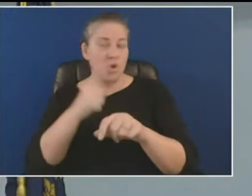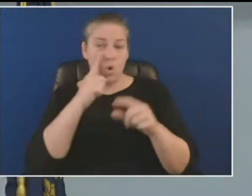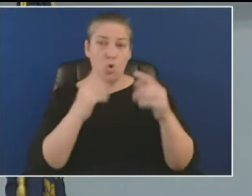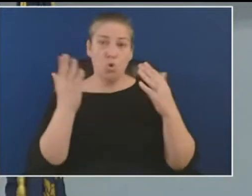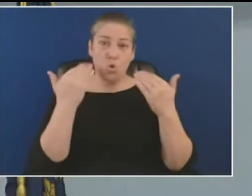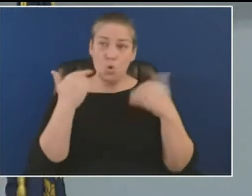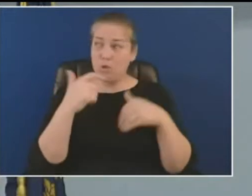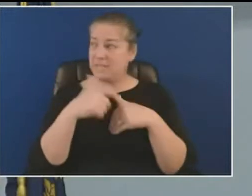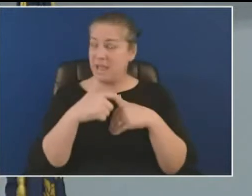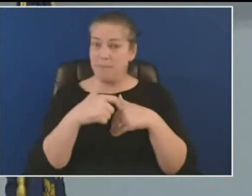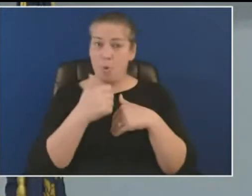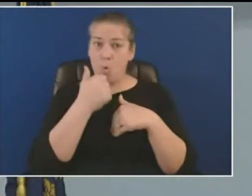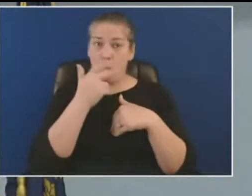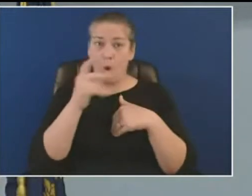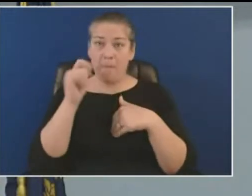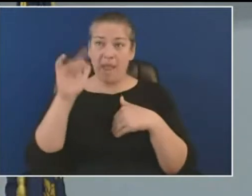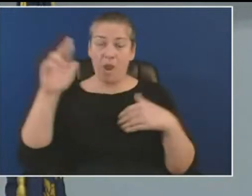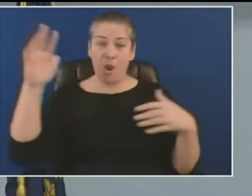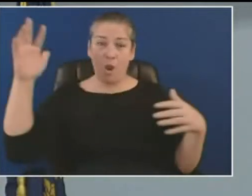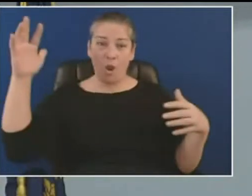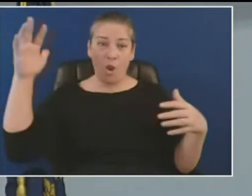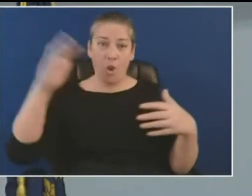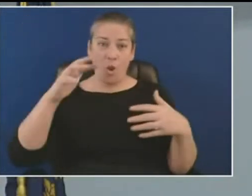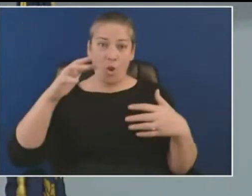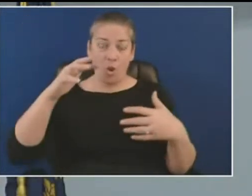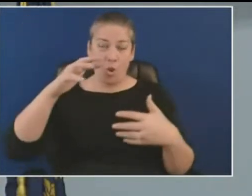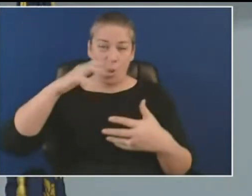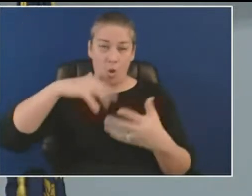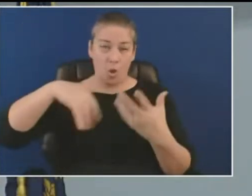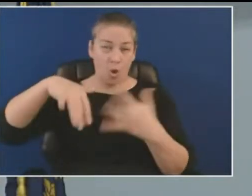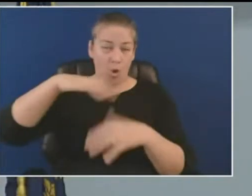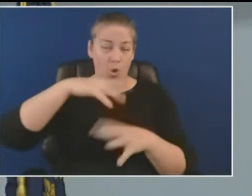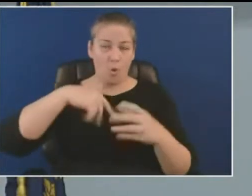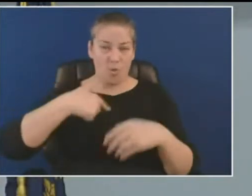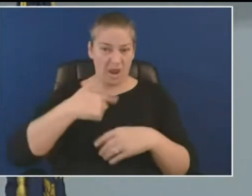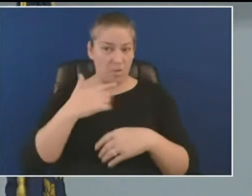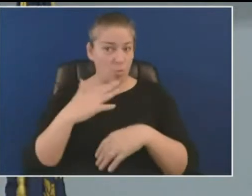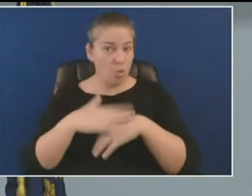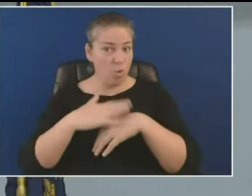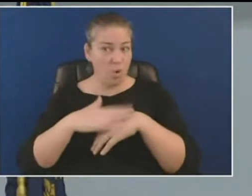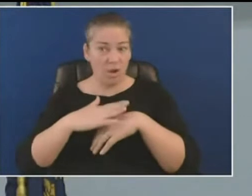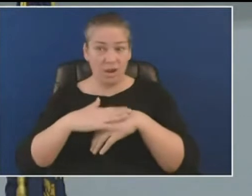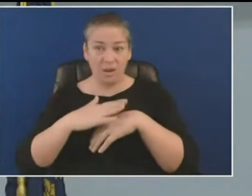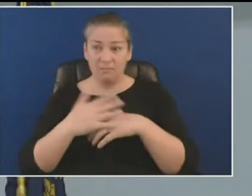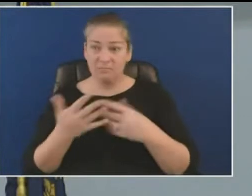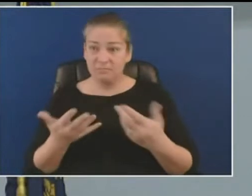We had good warnings. One death is too many. We lost a lot of kentuckians's